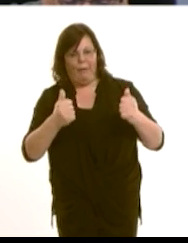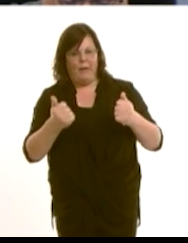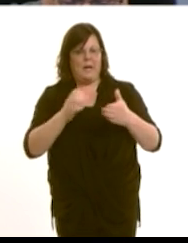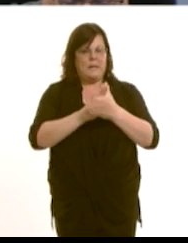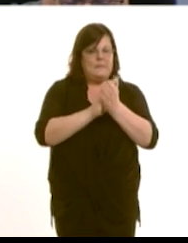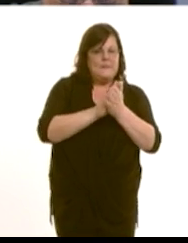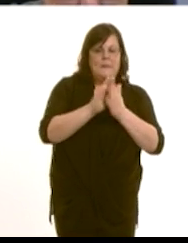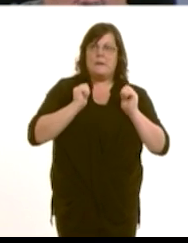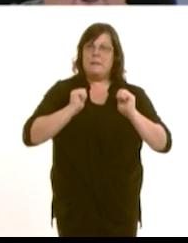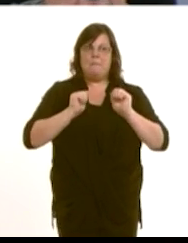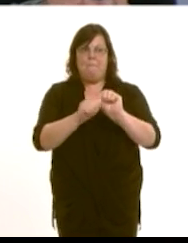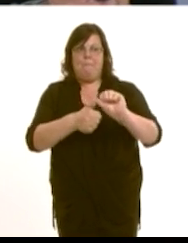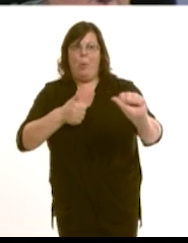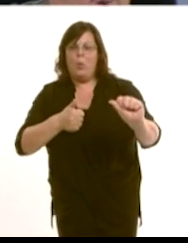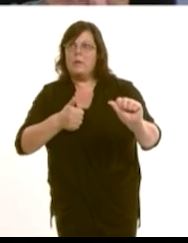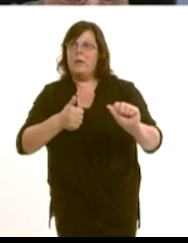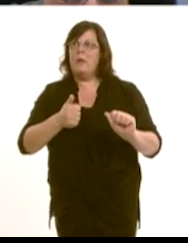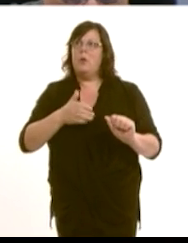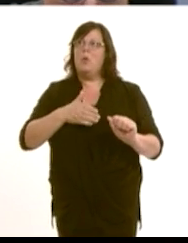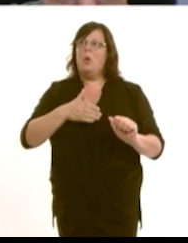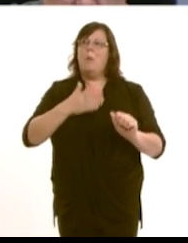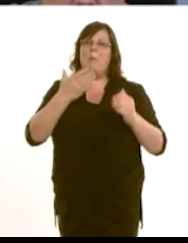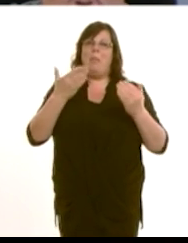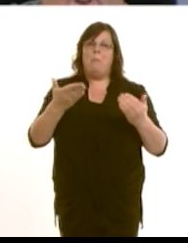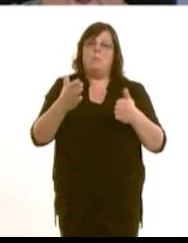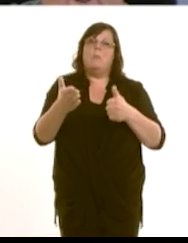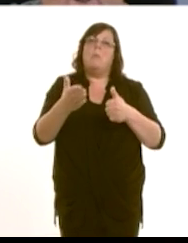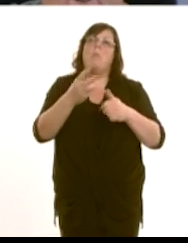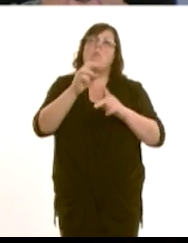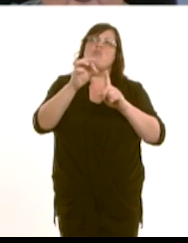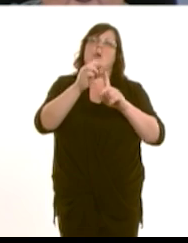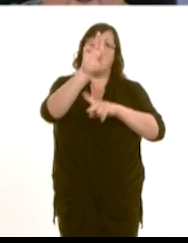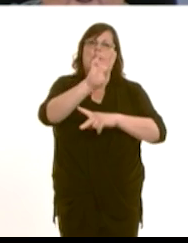Instead, at the moment in primary schools that is becoming a dwindling time, and very